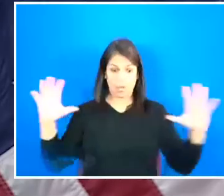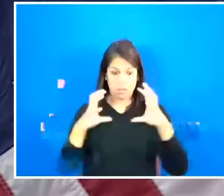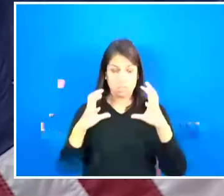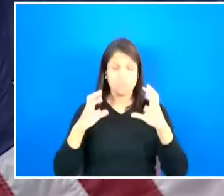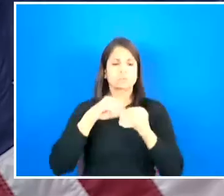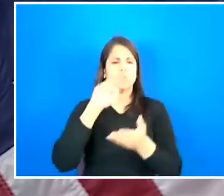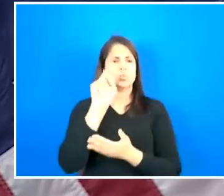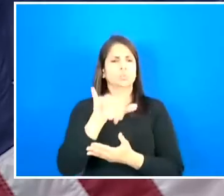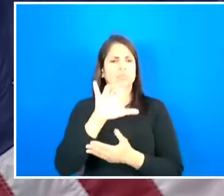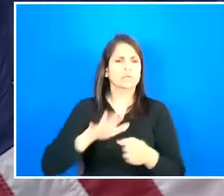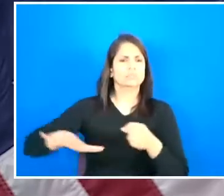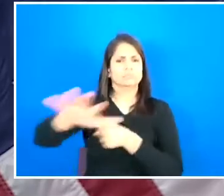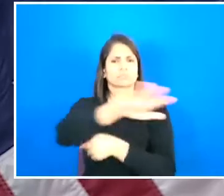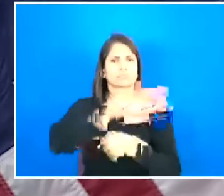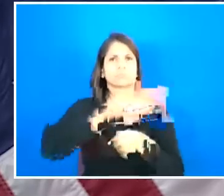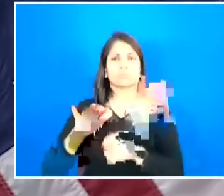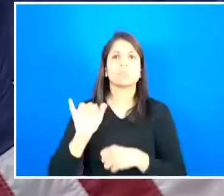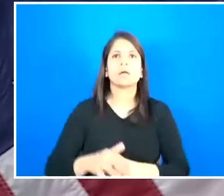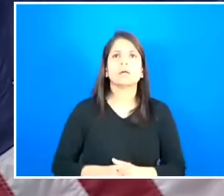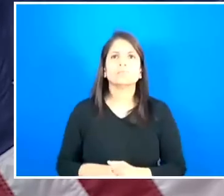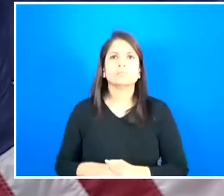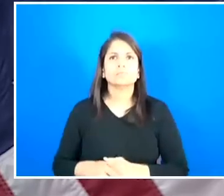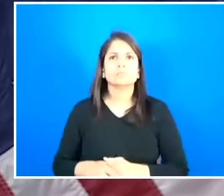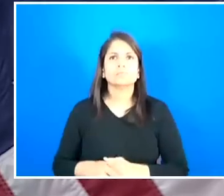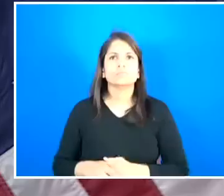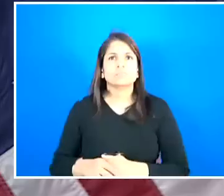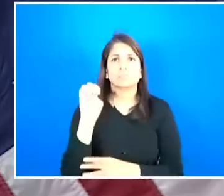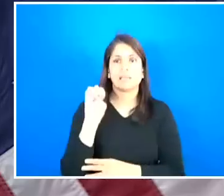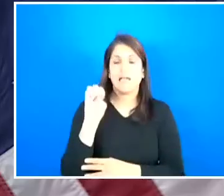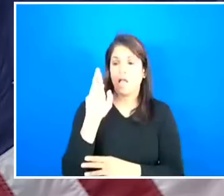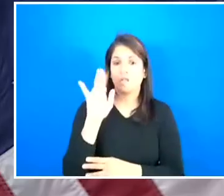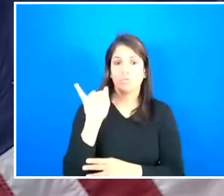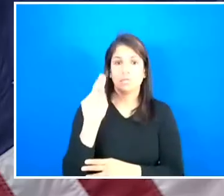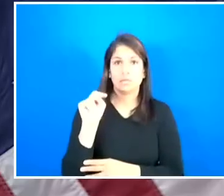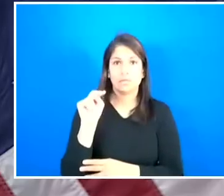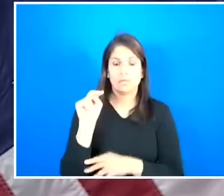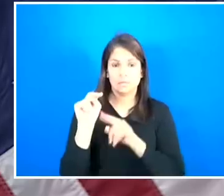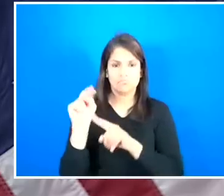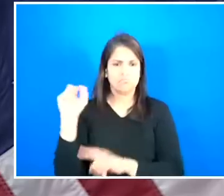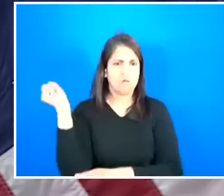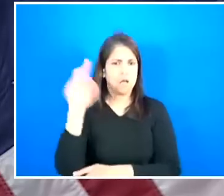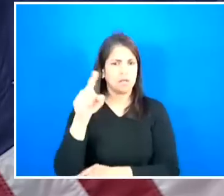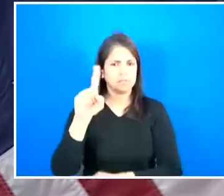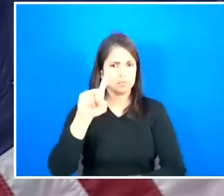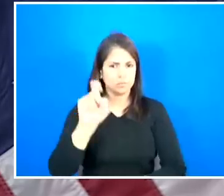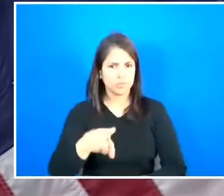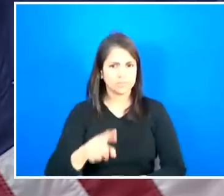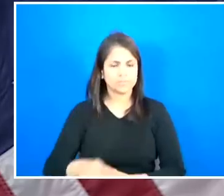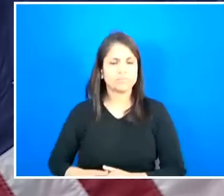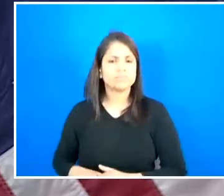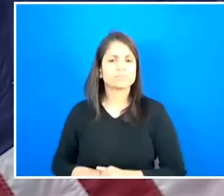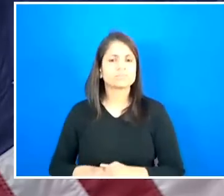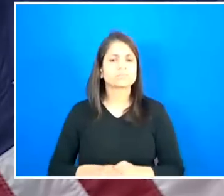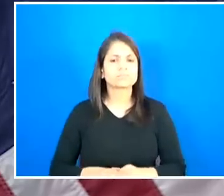IWDEN IDITOCAR THAST' WHAT IT'S THERE FOR.